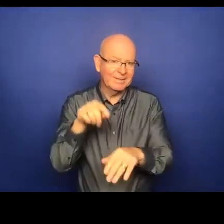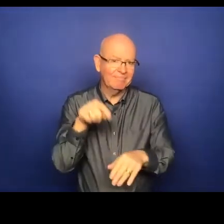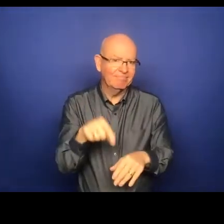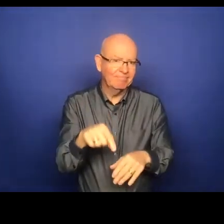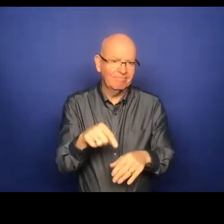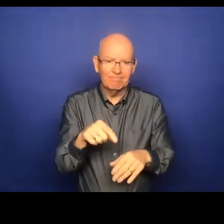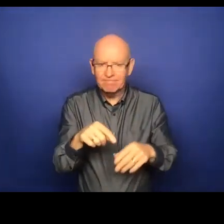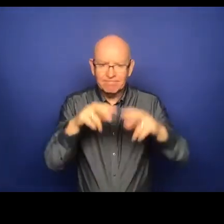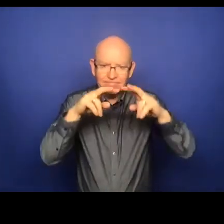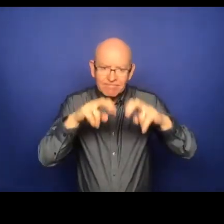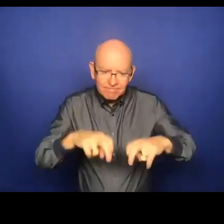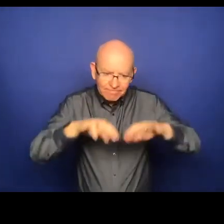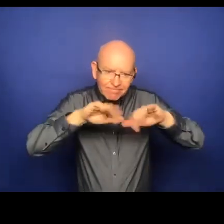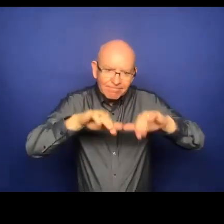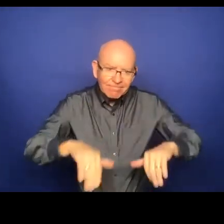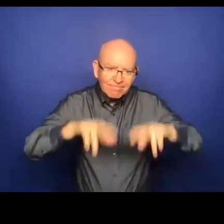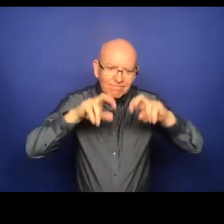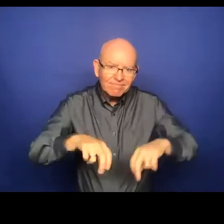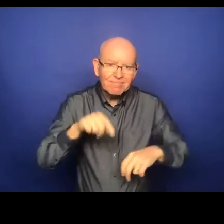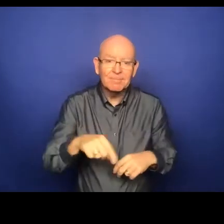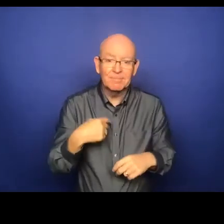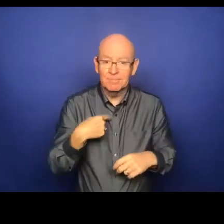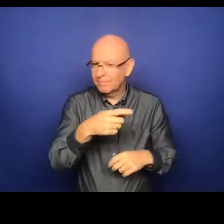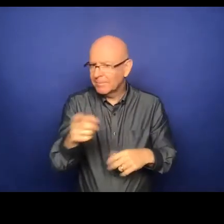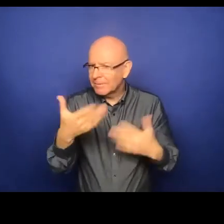that COVID-19 has brought to our world